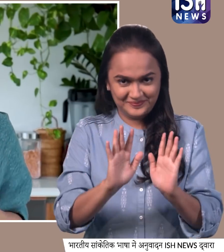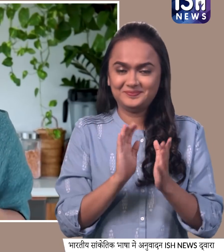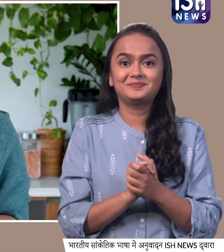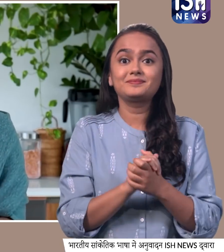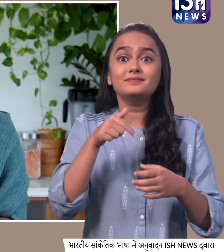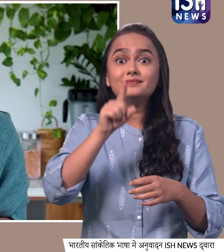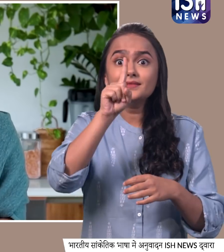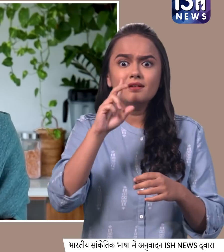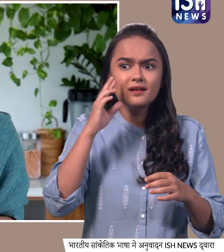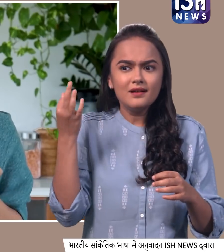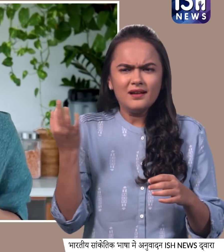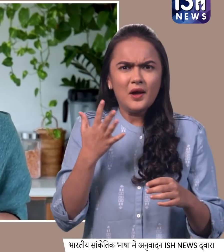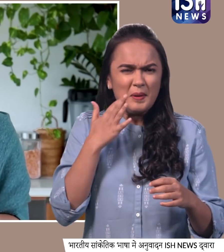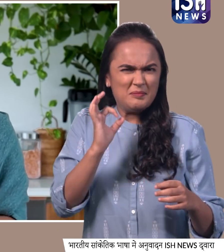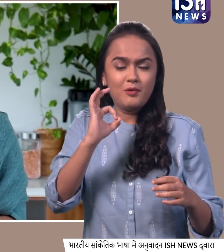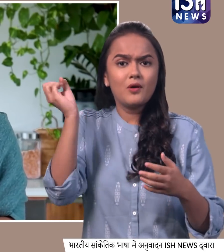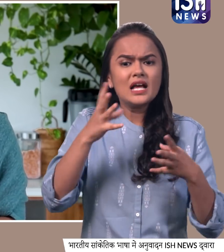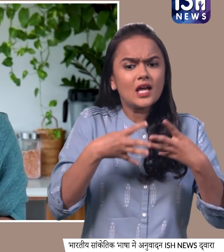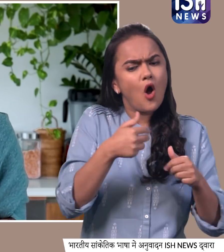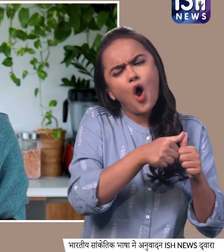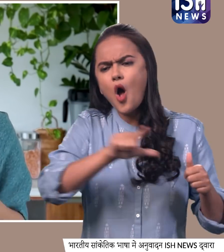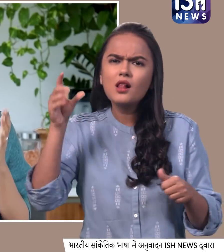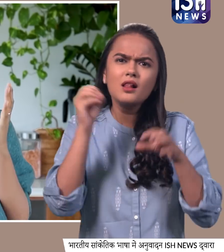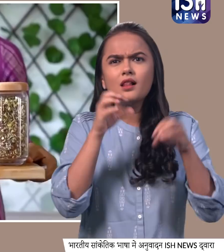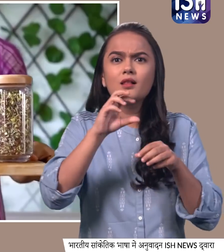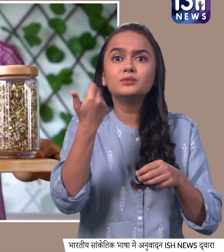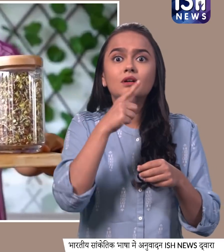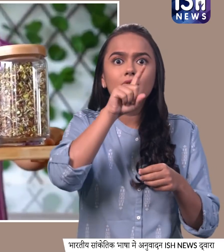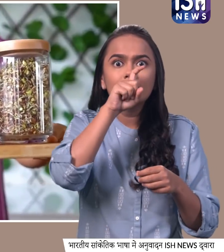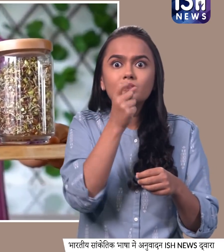1 bonus ingredient that you can add to any salad is sprouts